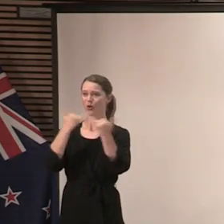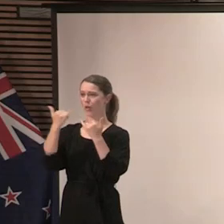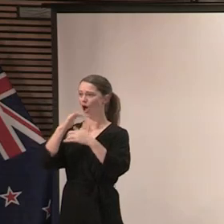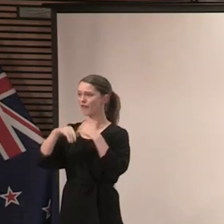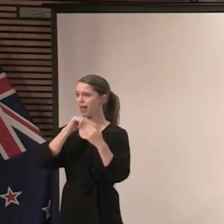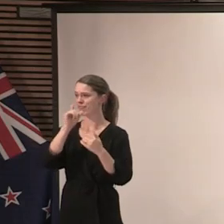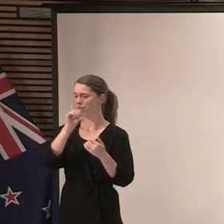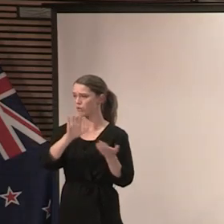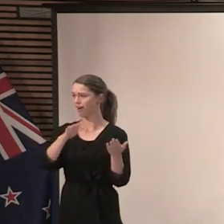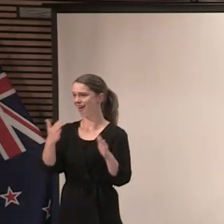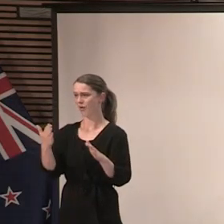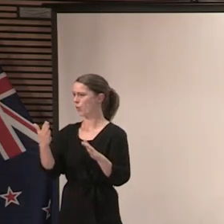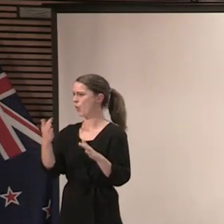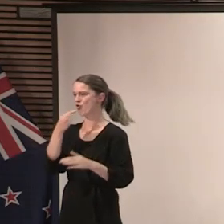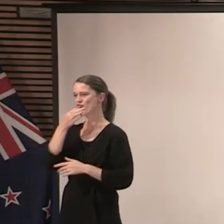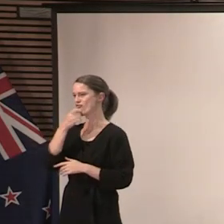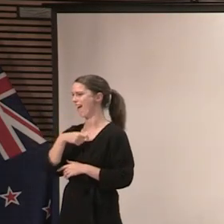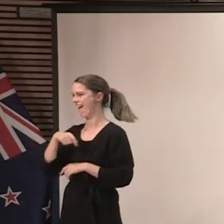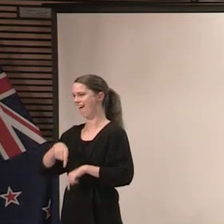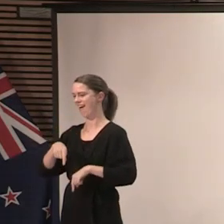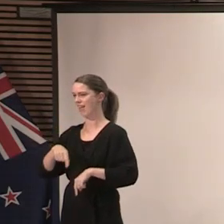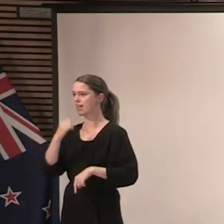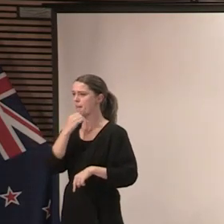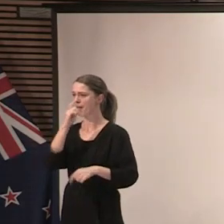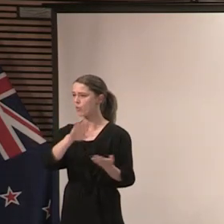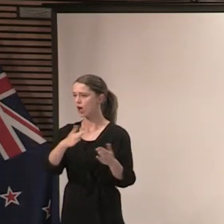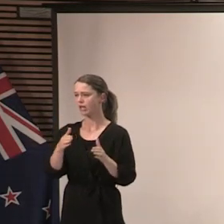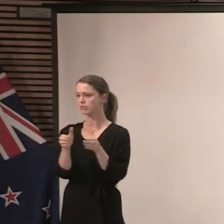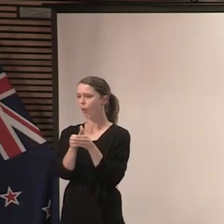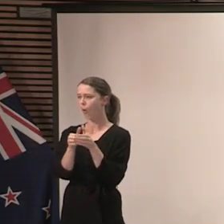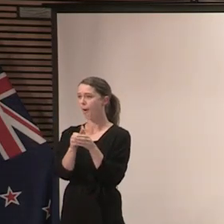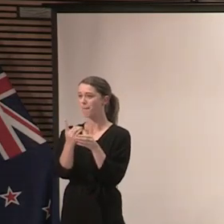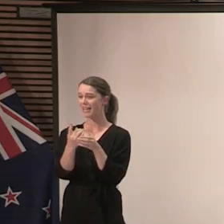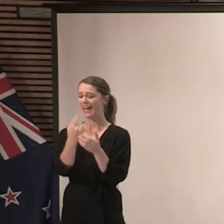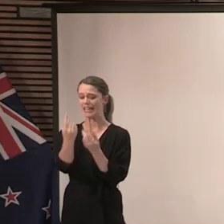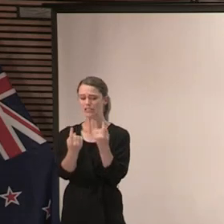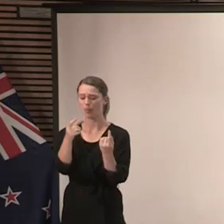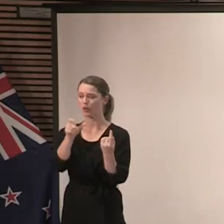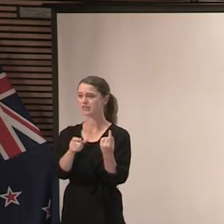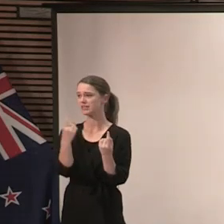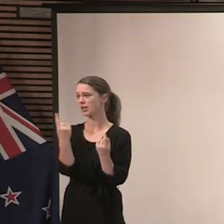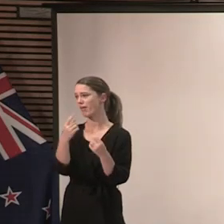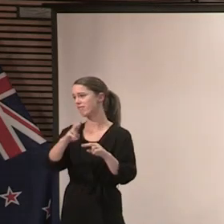of countries where that is still able to happen. Where the numbers we have lost have